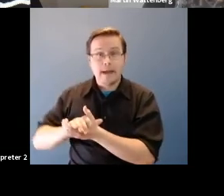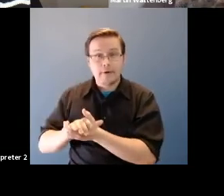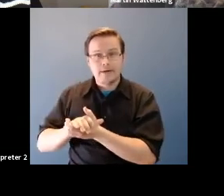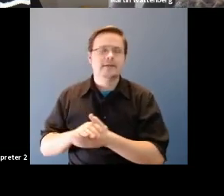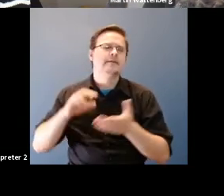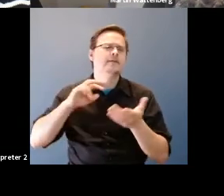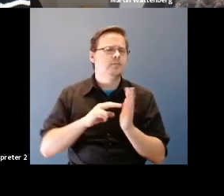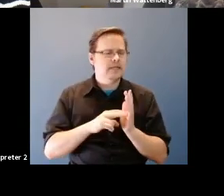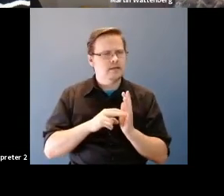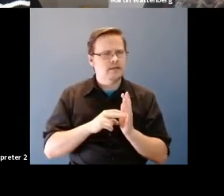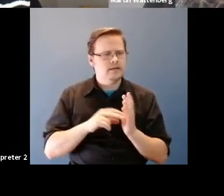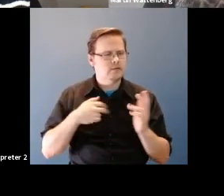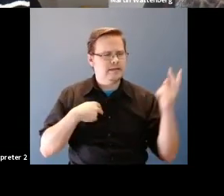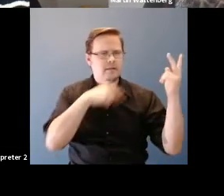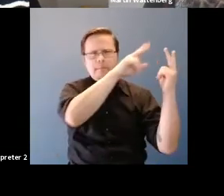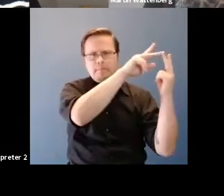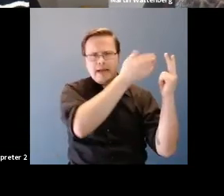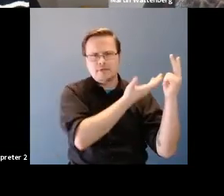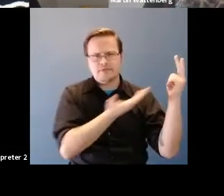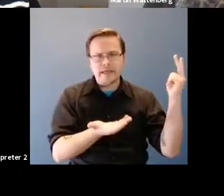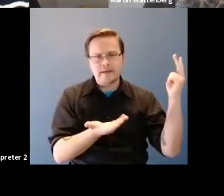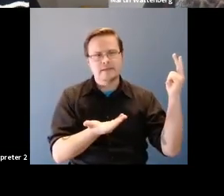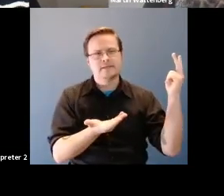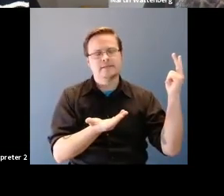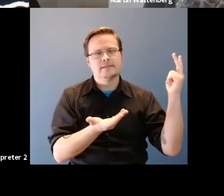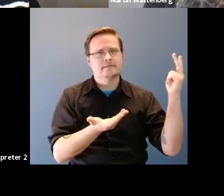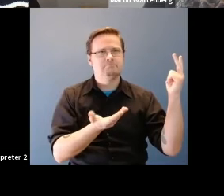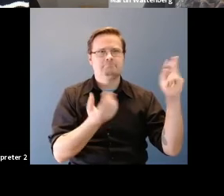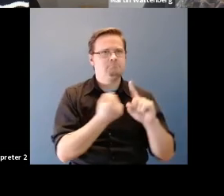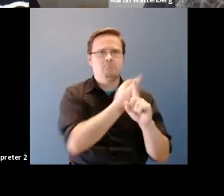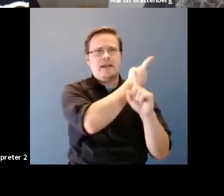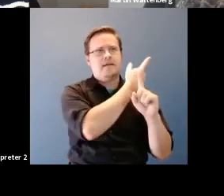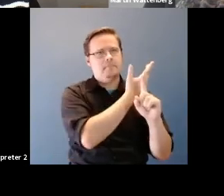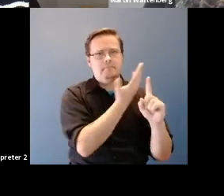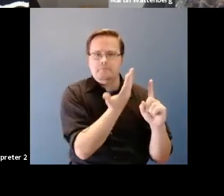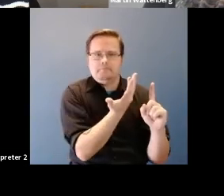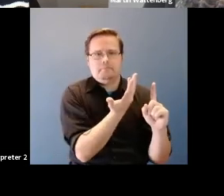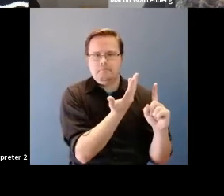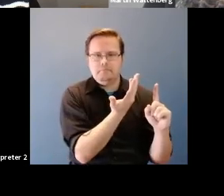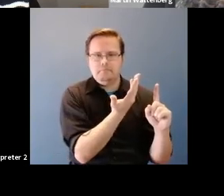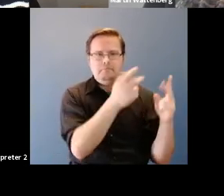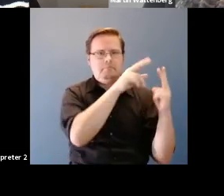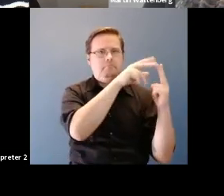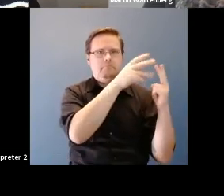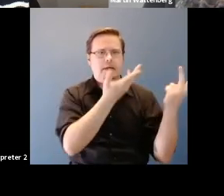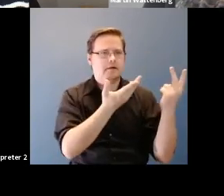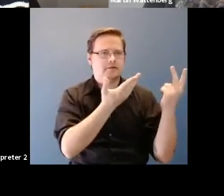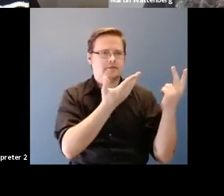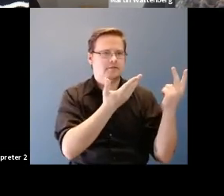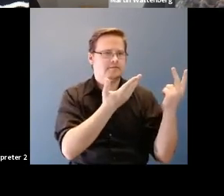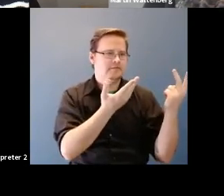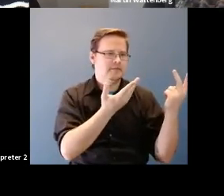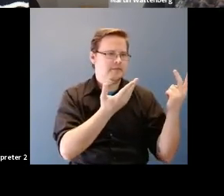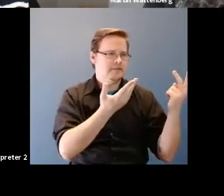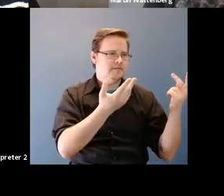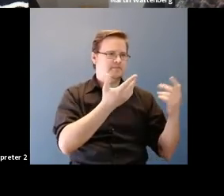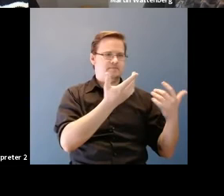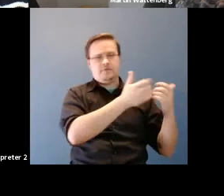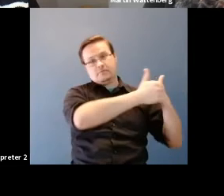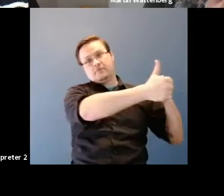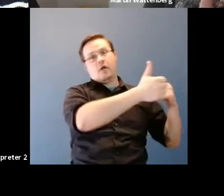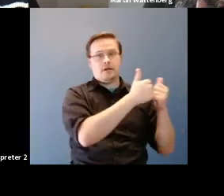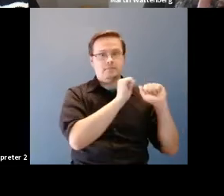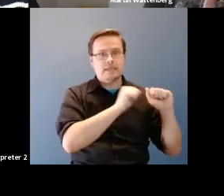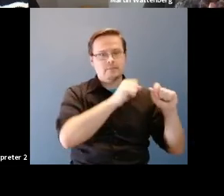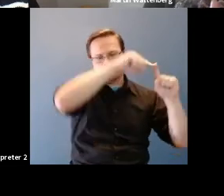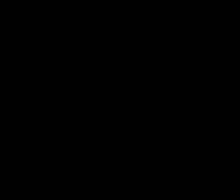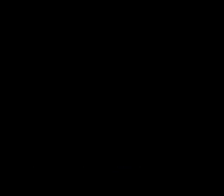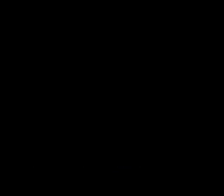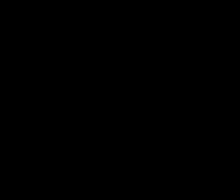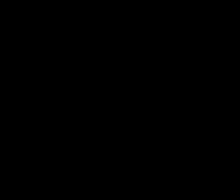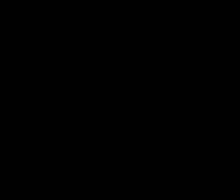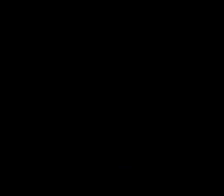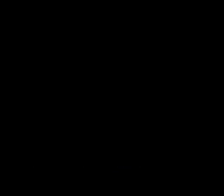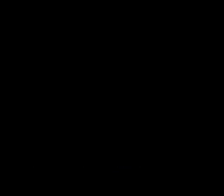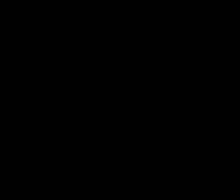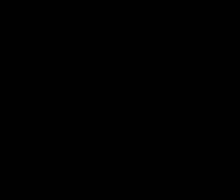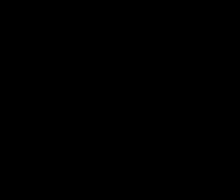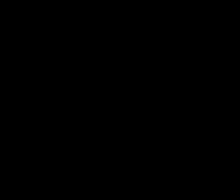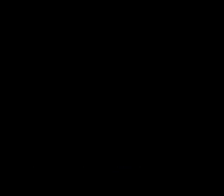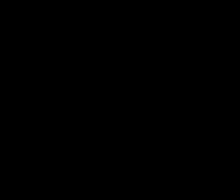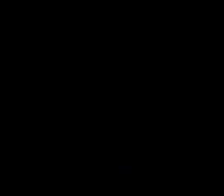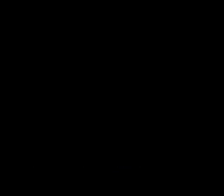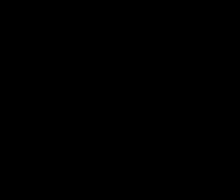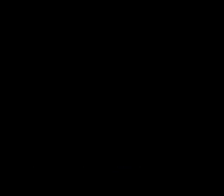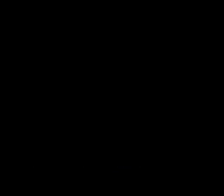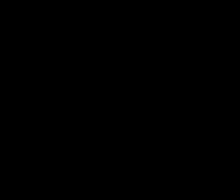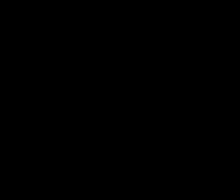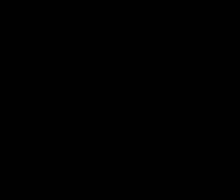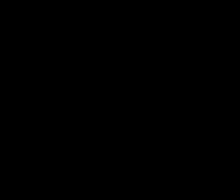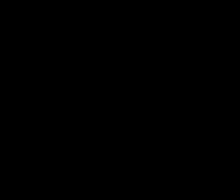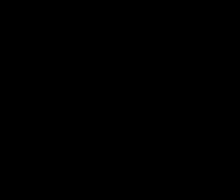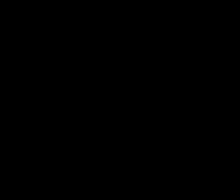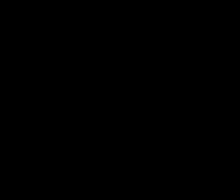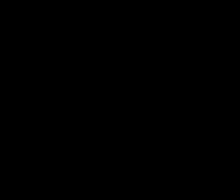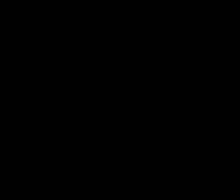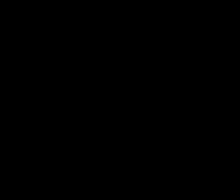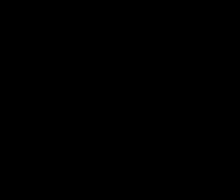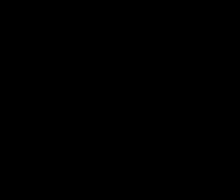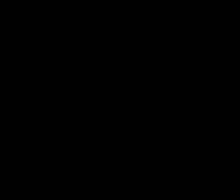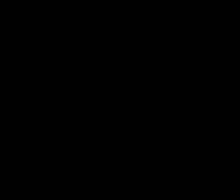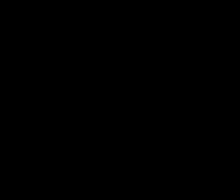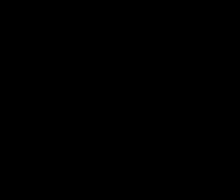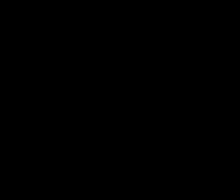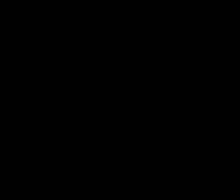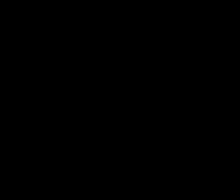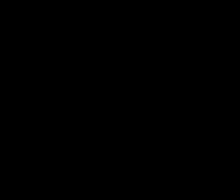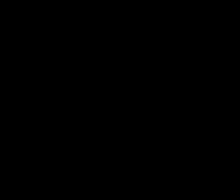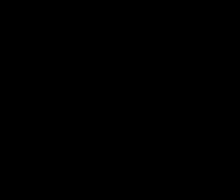Martin Wattenberg: pairs of things you know random you know pairs of planets as far apart as possible all the way down to married tears of people and somehow it is getting that kind of move into let's try one more let's do the word let's.